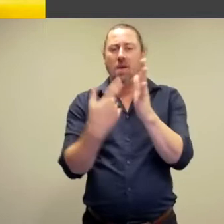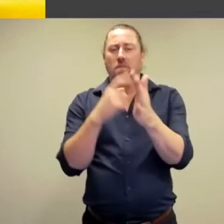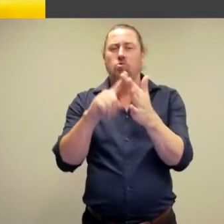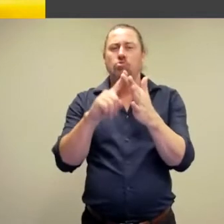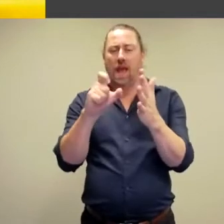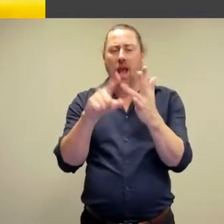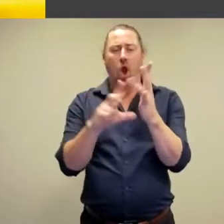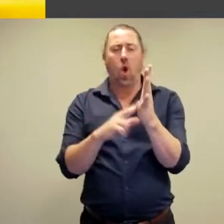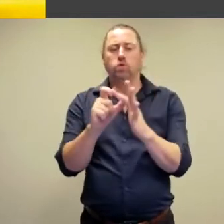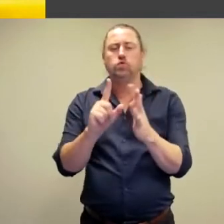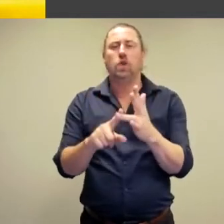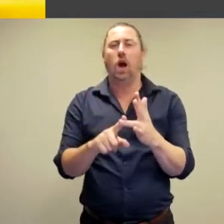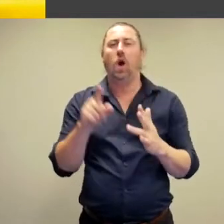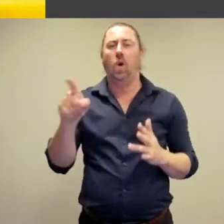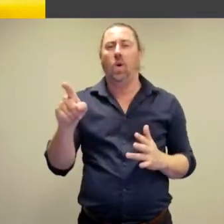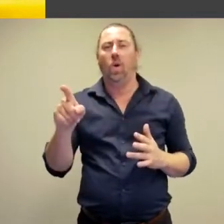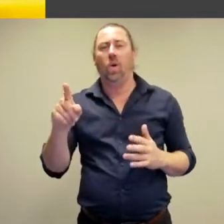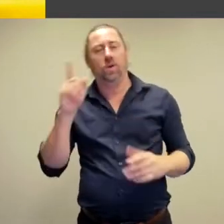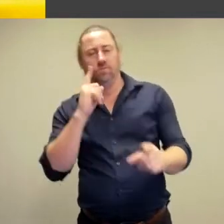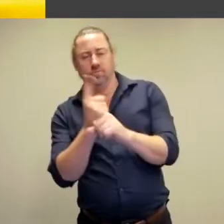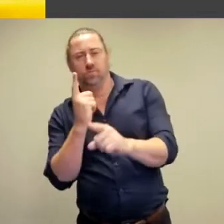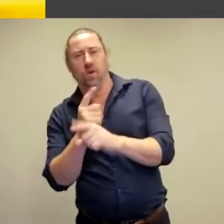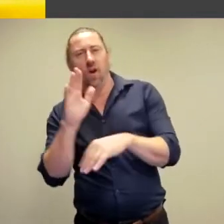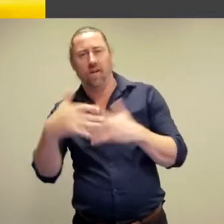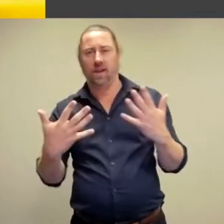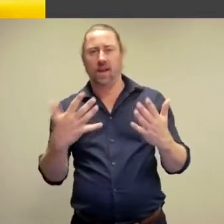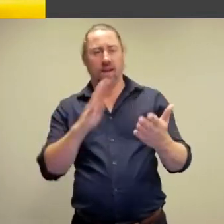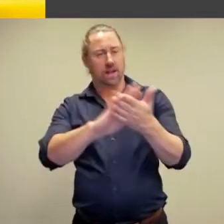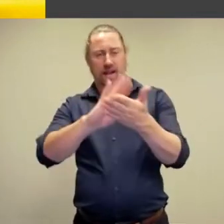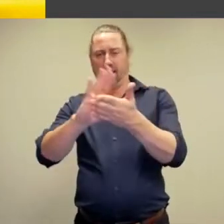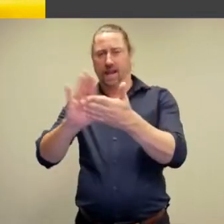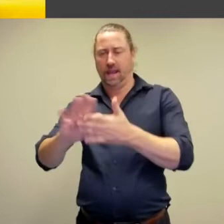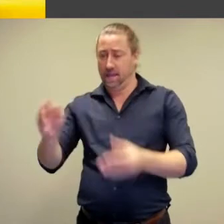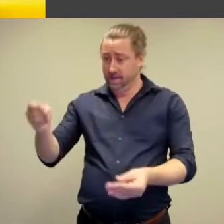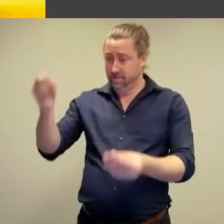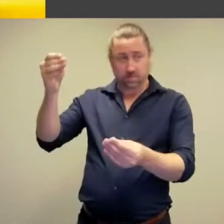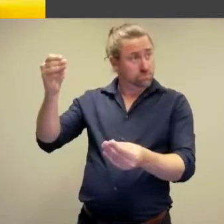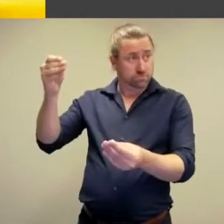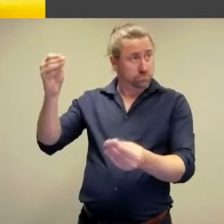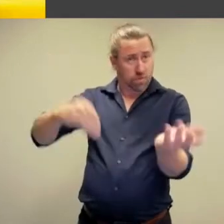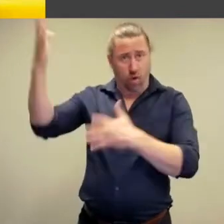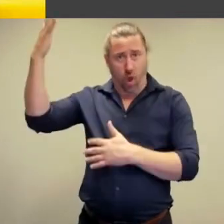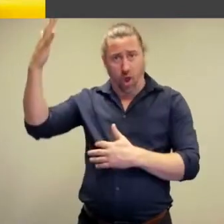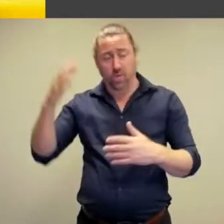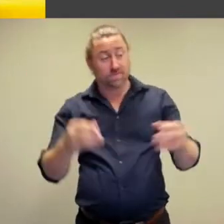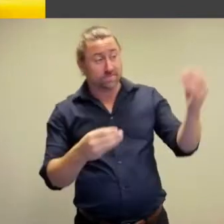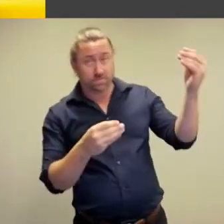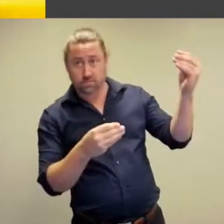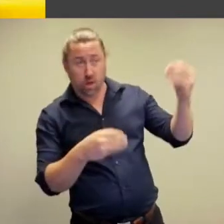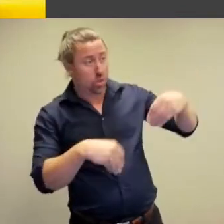and her life changing magic of tidying, even more recently there's a new Netflix